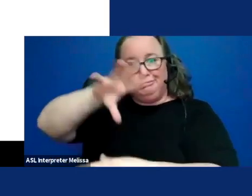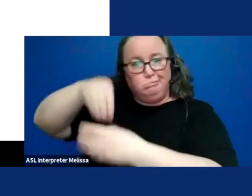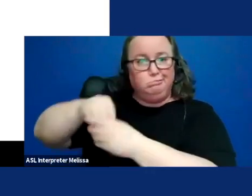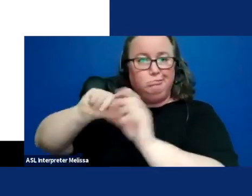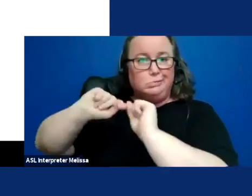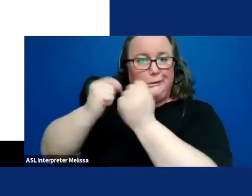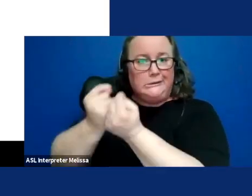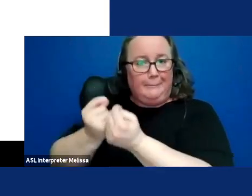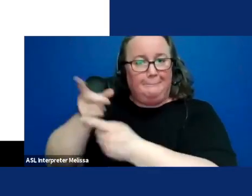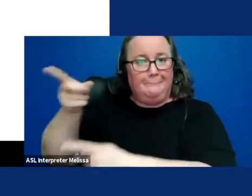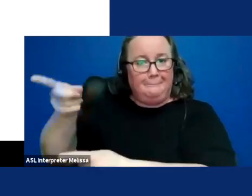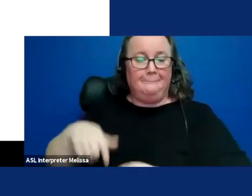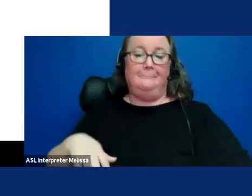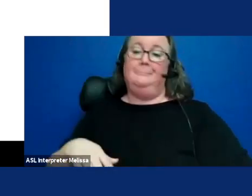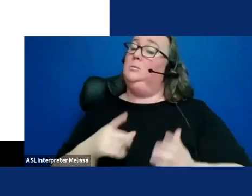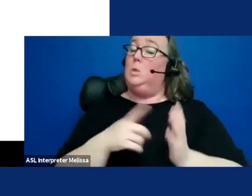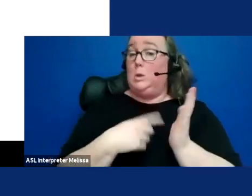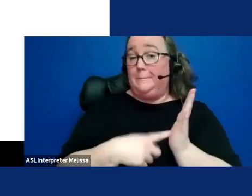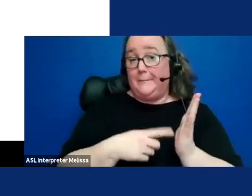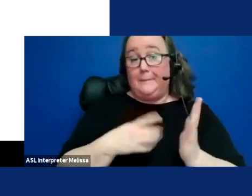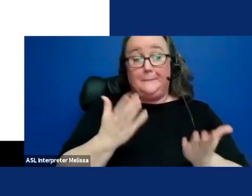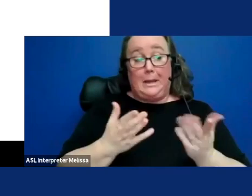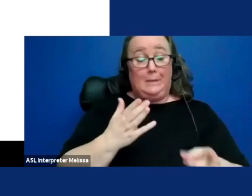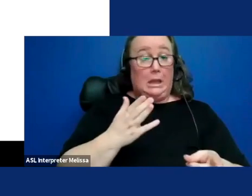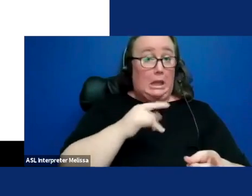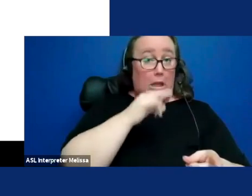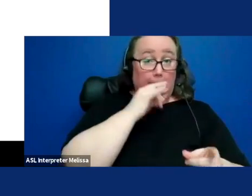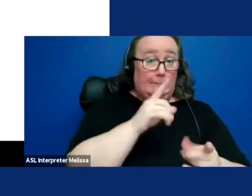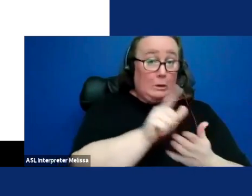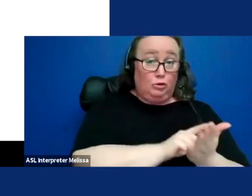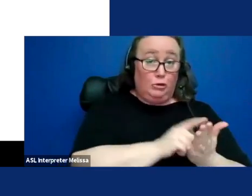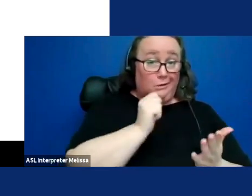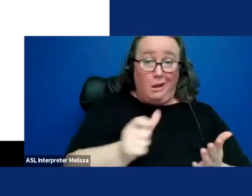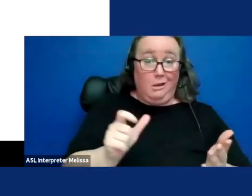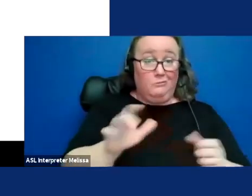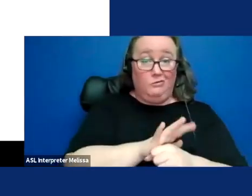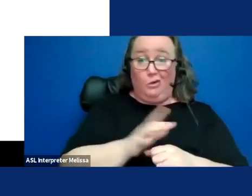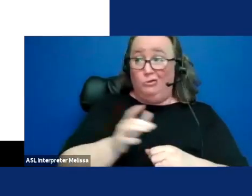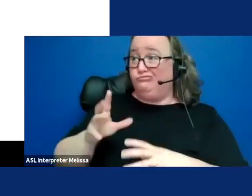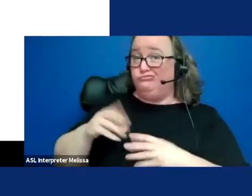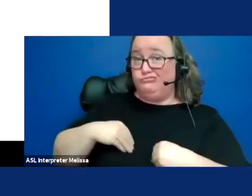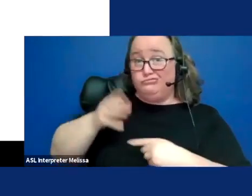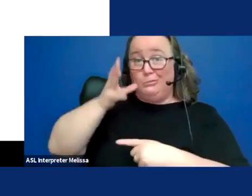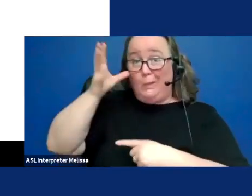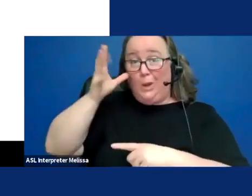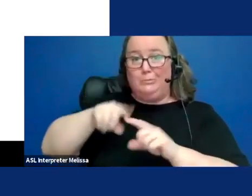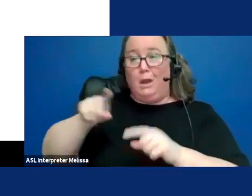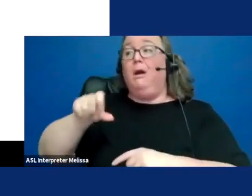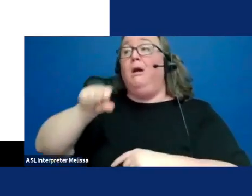the child's attorney isn't fully on board with the parent, but loves the parents, grandparents who are involved and